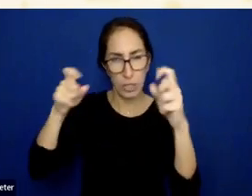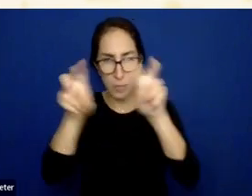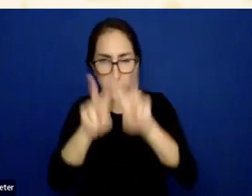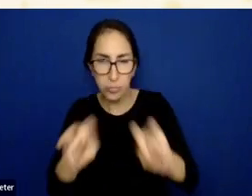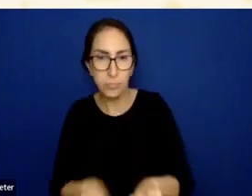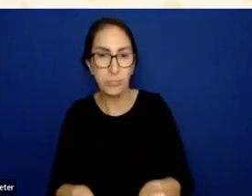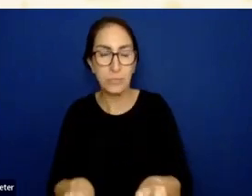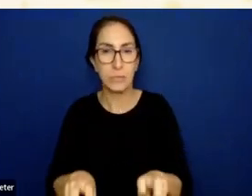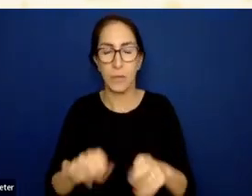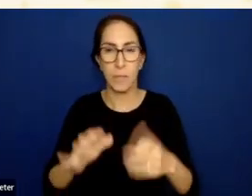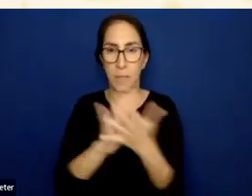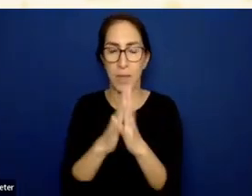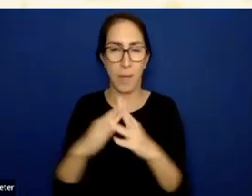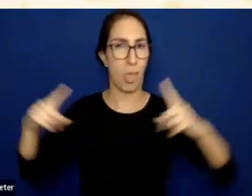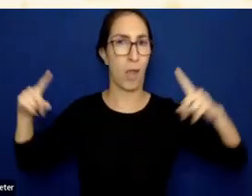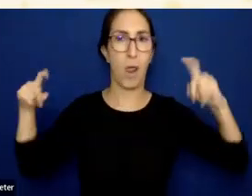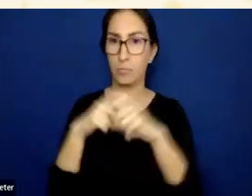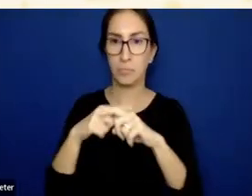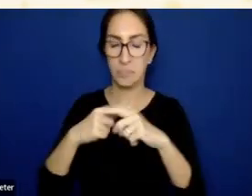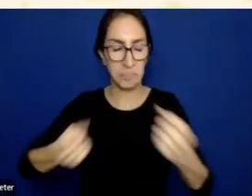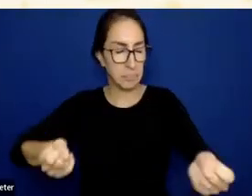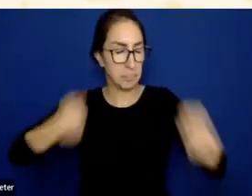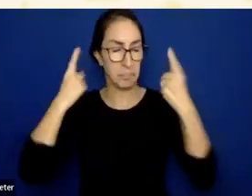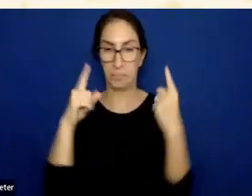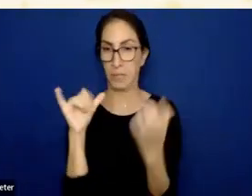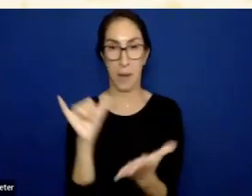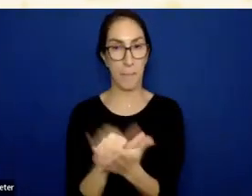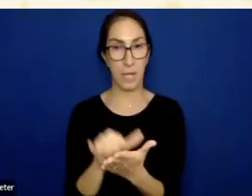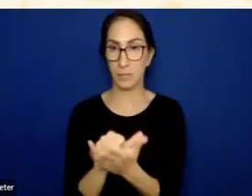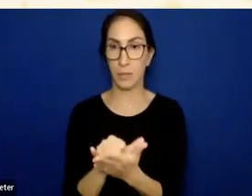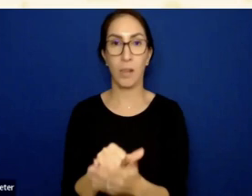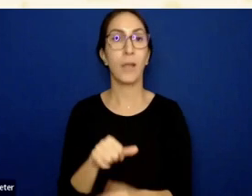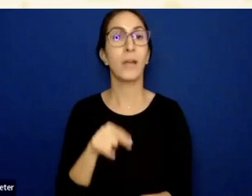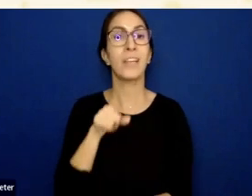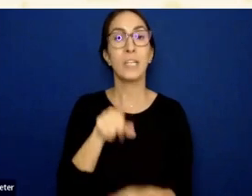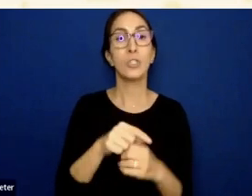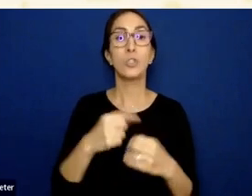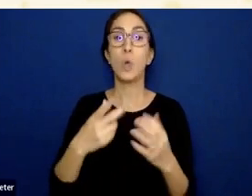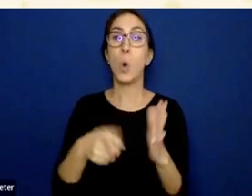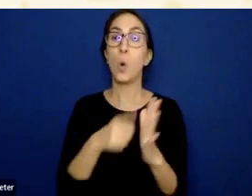So visually, it's beautiful, it's presentable, but it's difficult